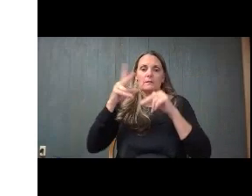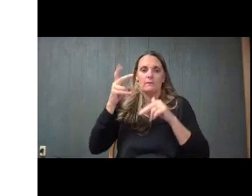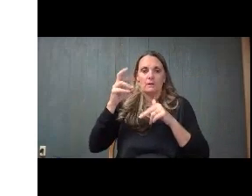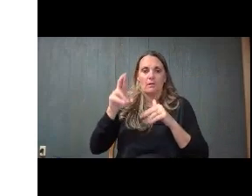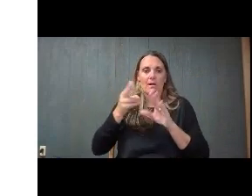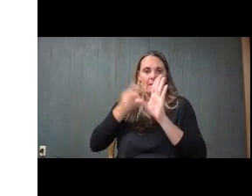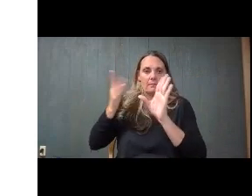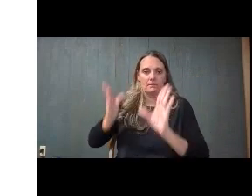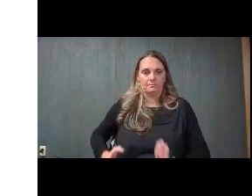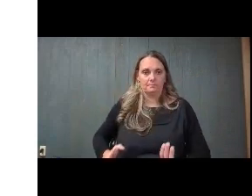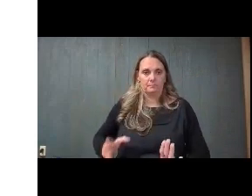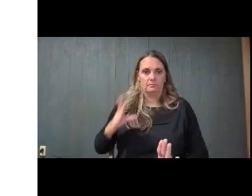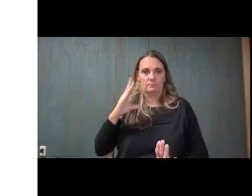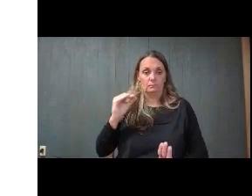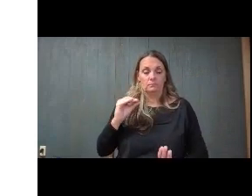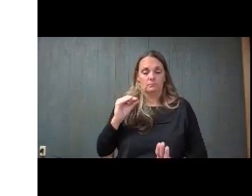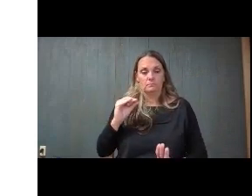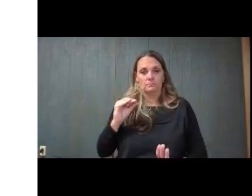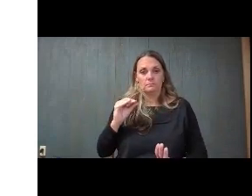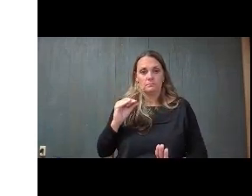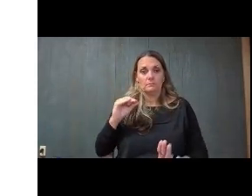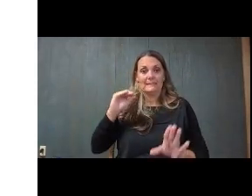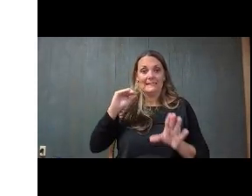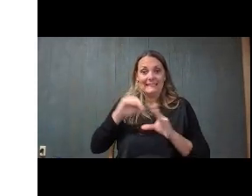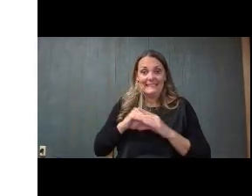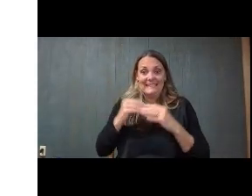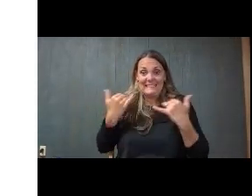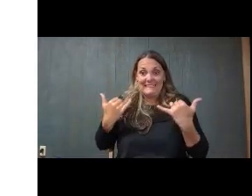or eligible individuals in the current coverage area?